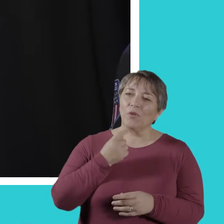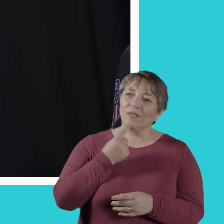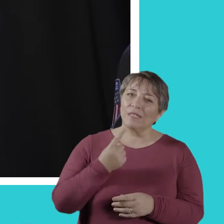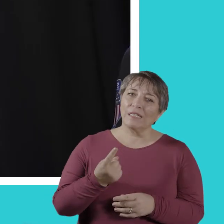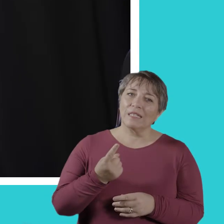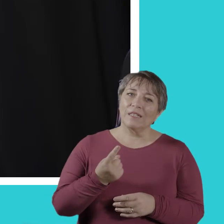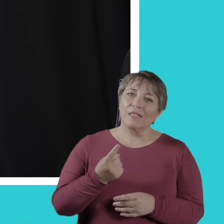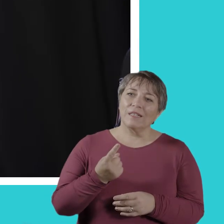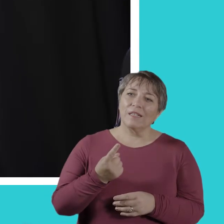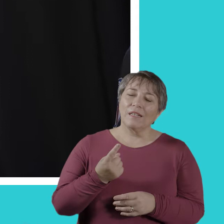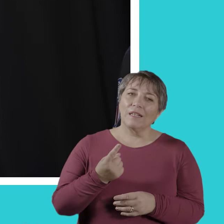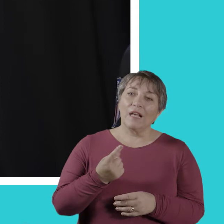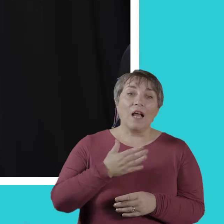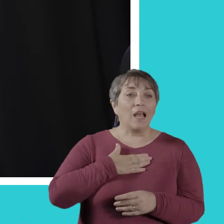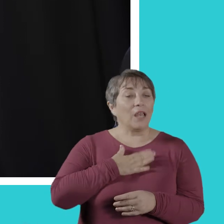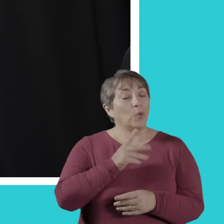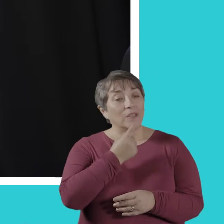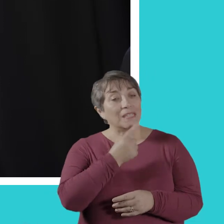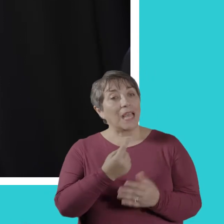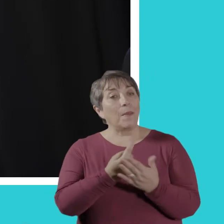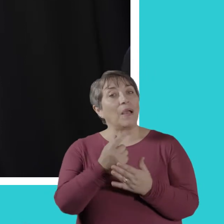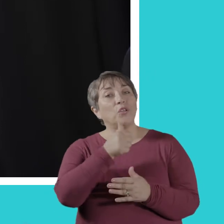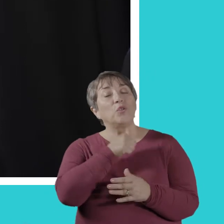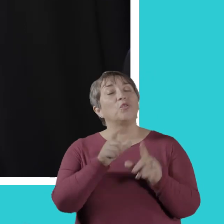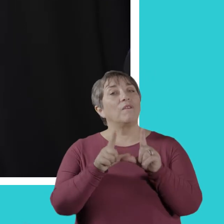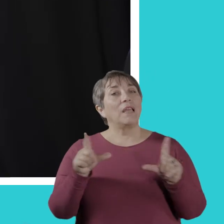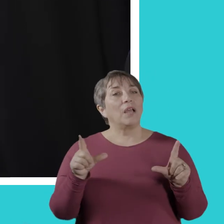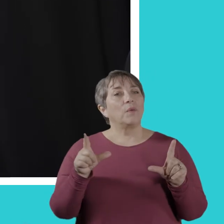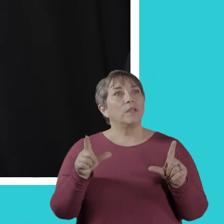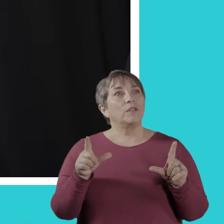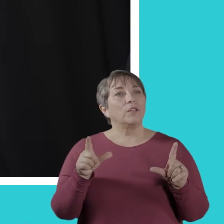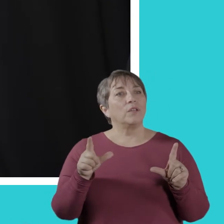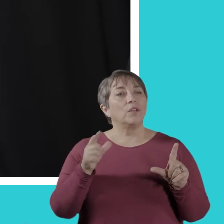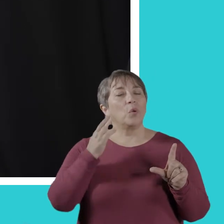or use of language. I always have this strong visceral response to the word tolerance because